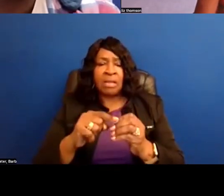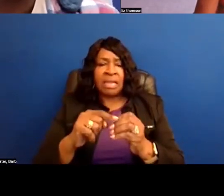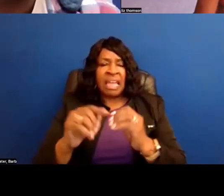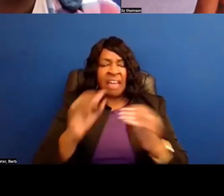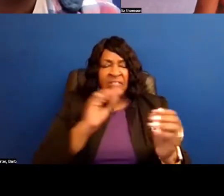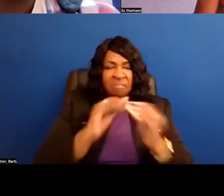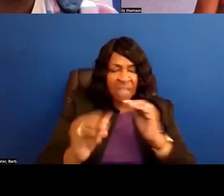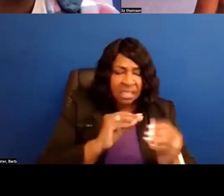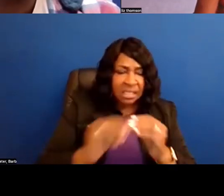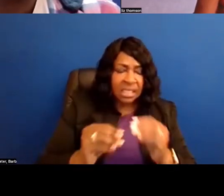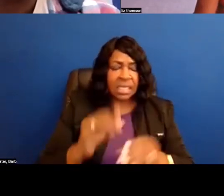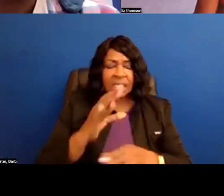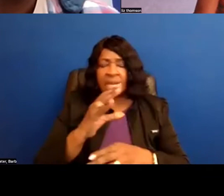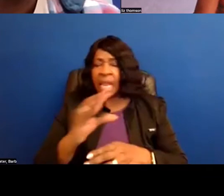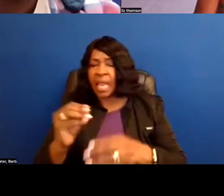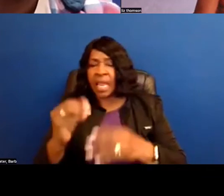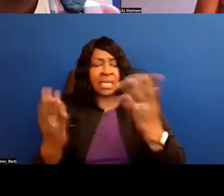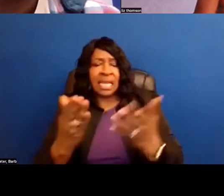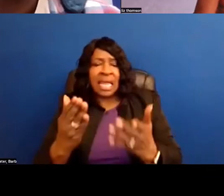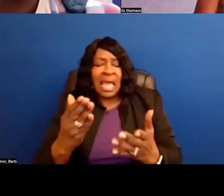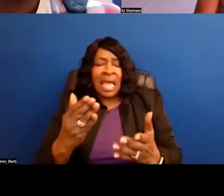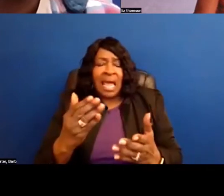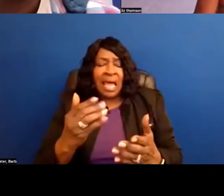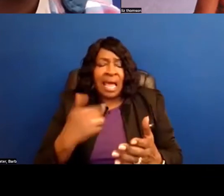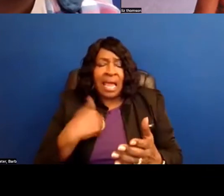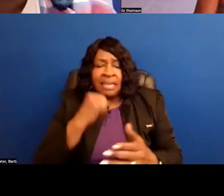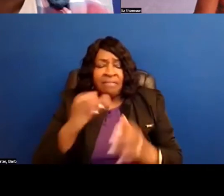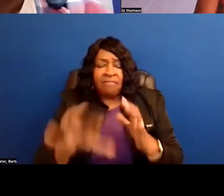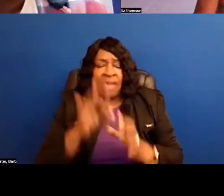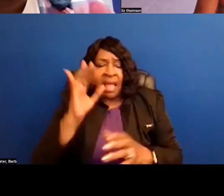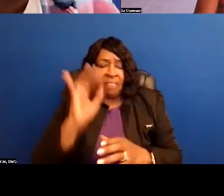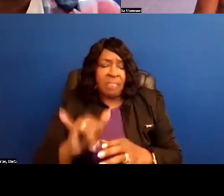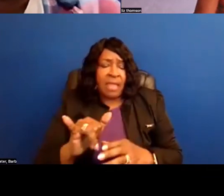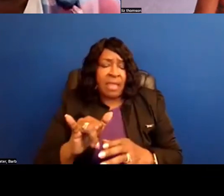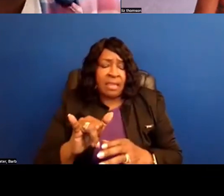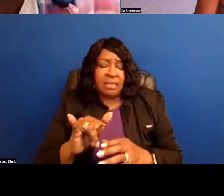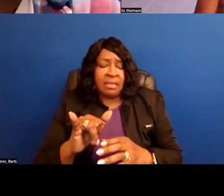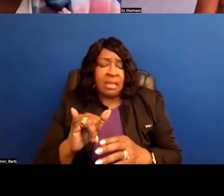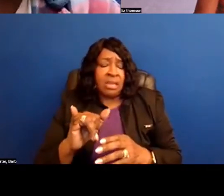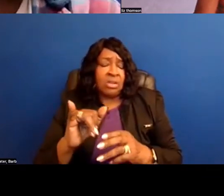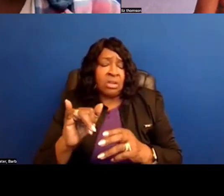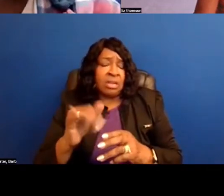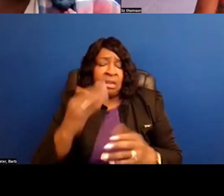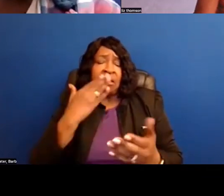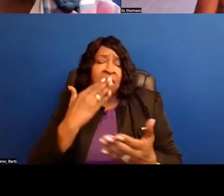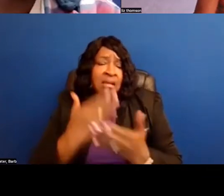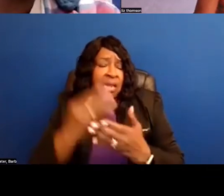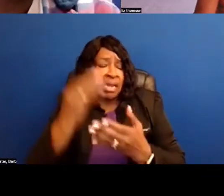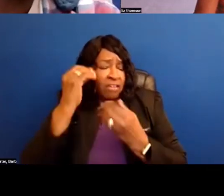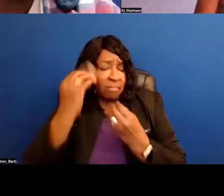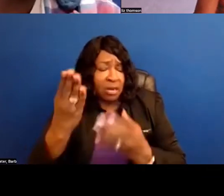And so I didn't really find that to be useful for this dissertation